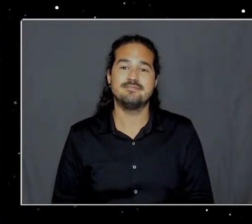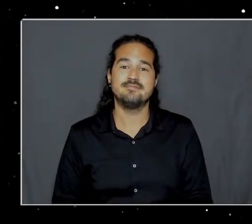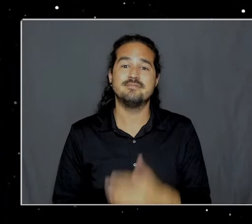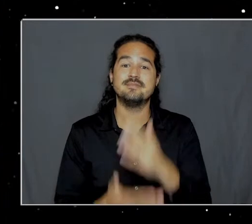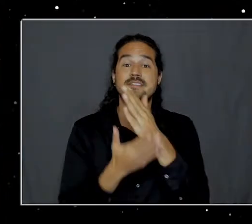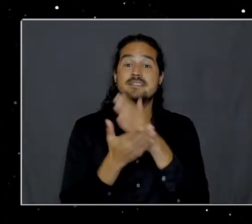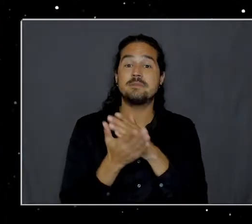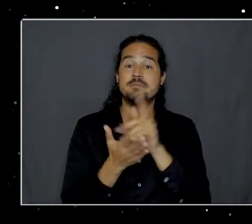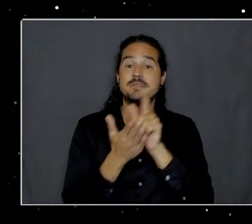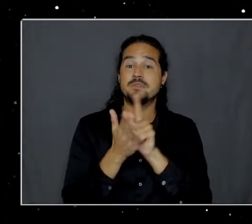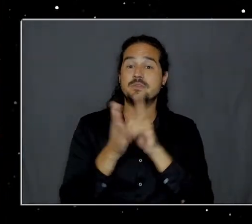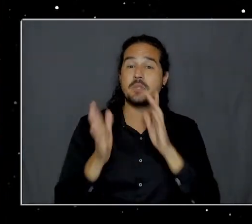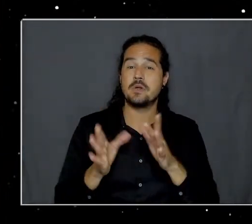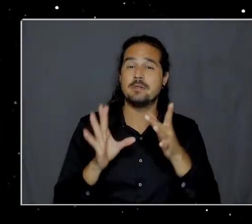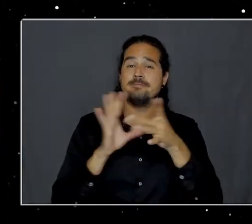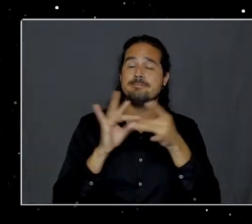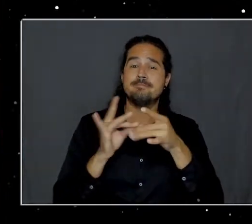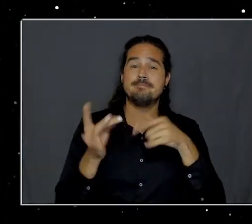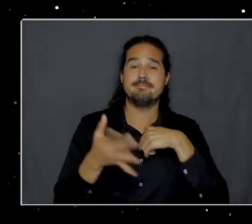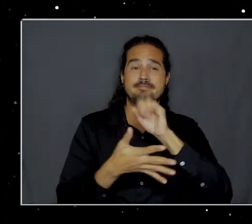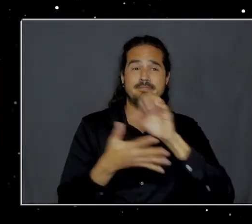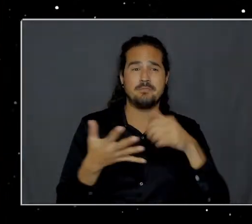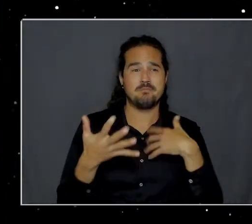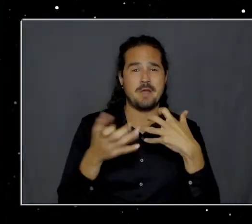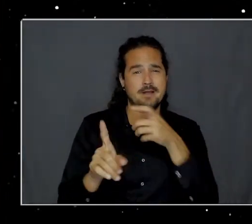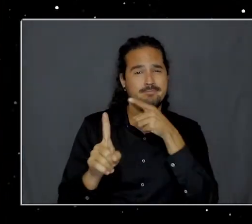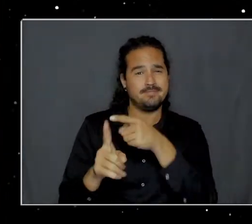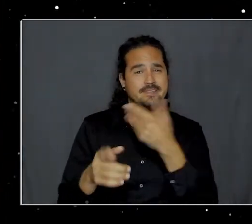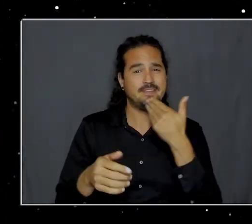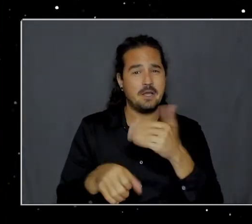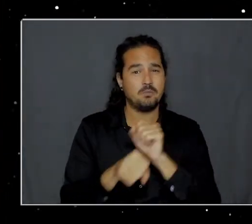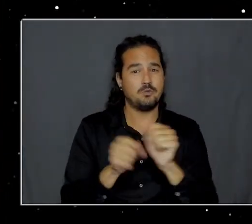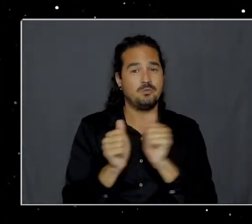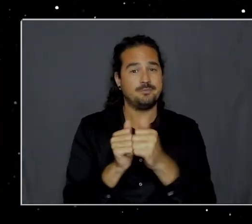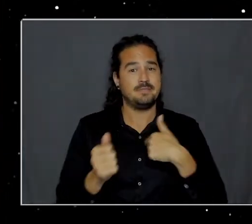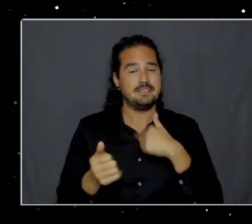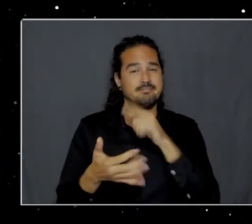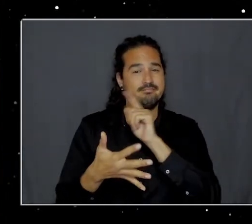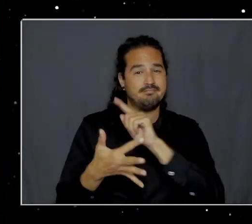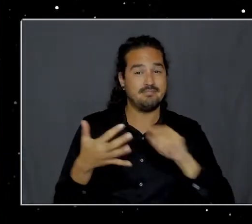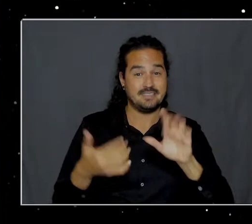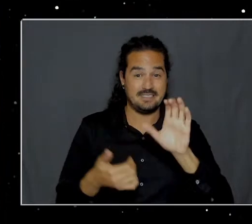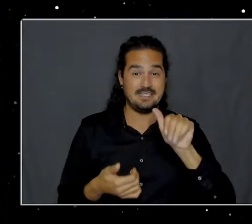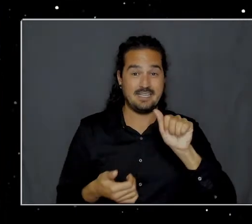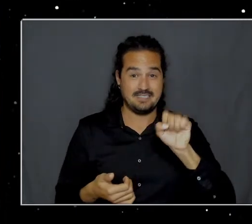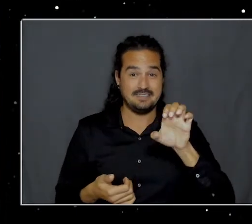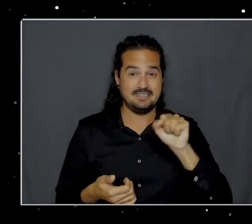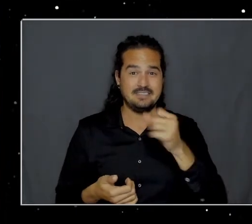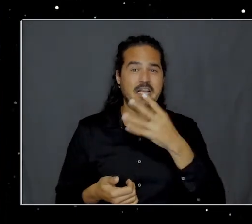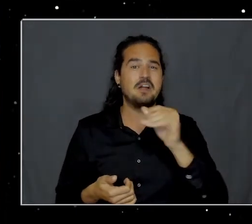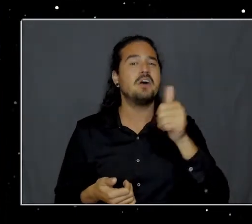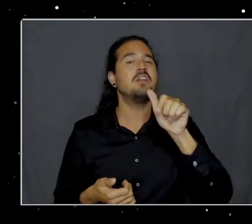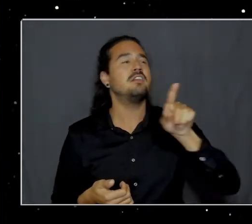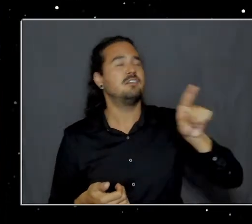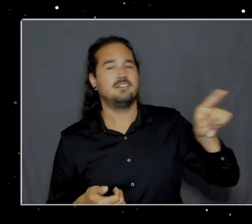SPECIFICALLY WANT TO THANK, WHO'VE WORKED WITH ME ON THESE